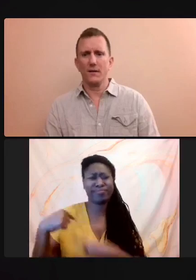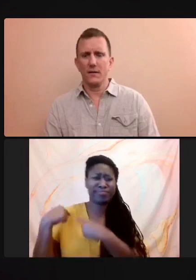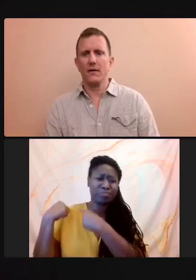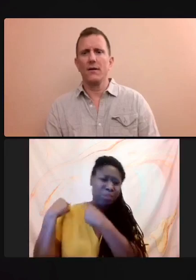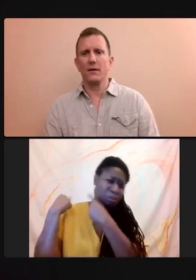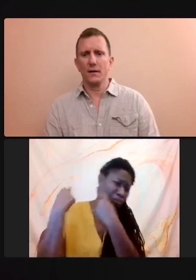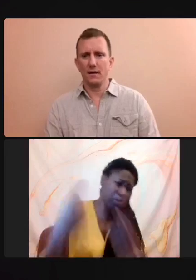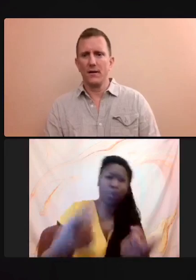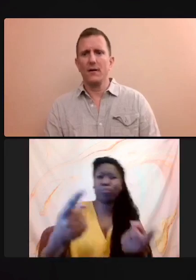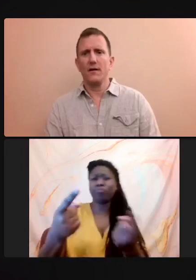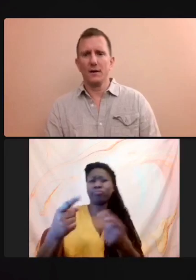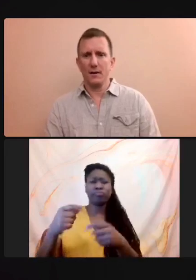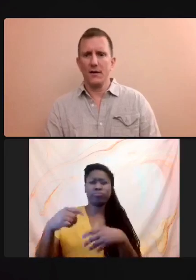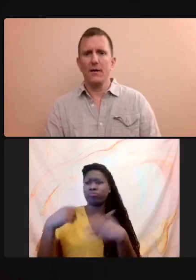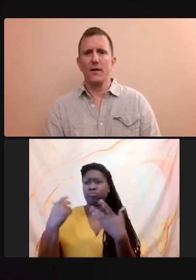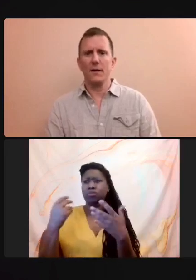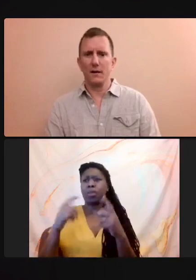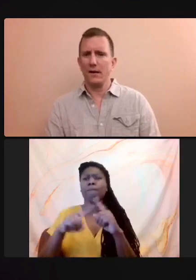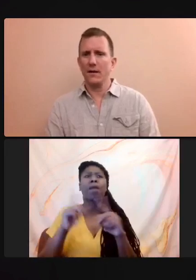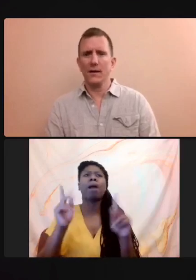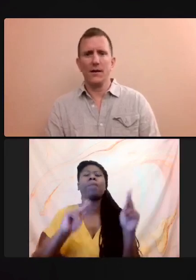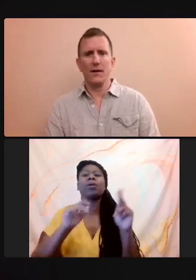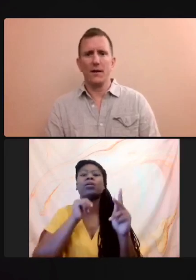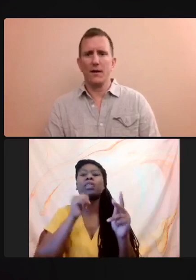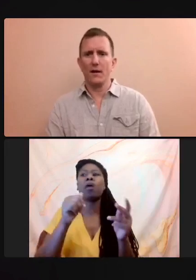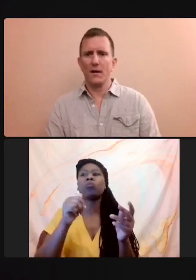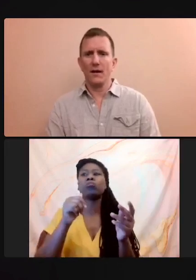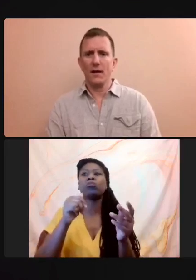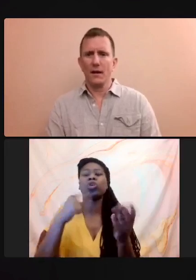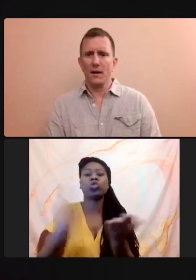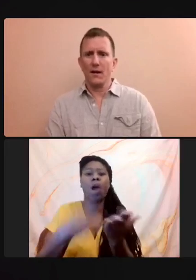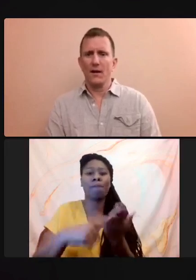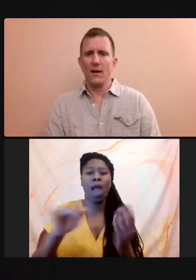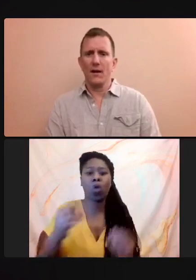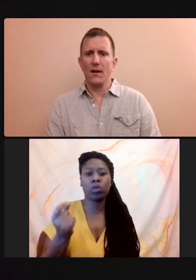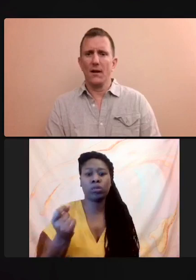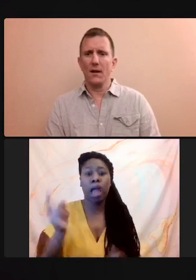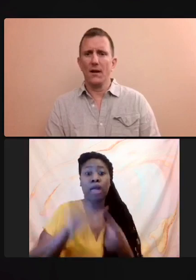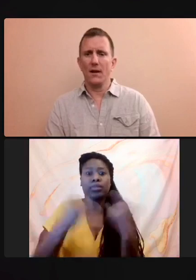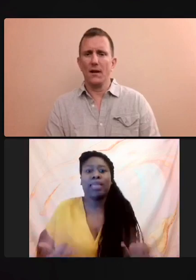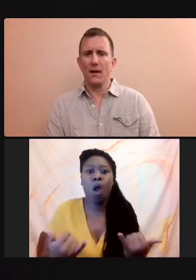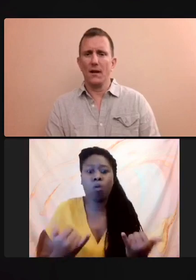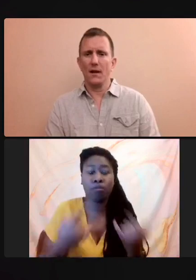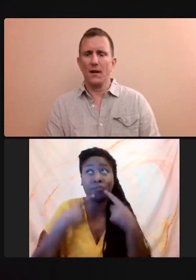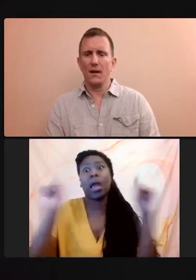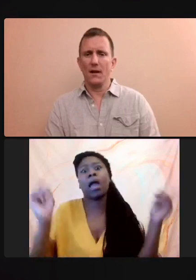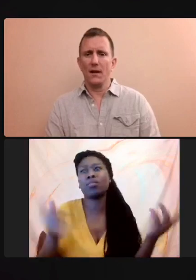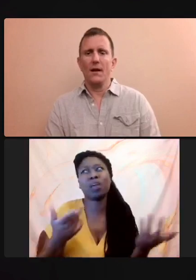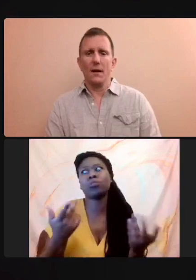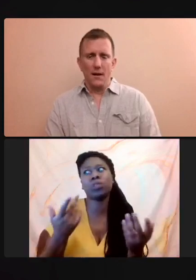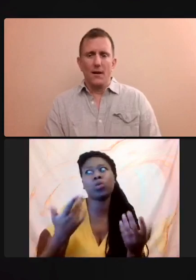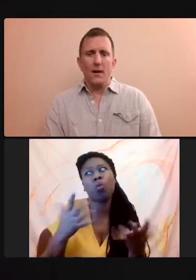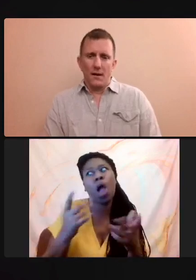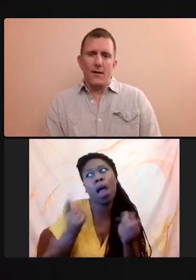that that hearing people are publishing and deaf people are have not done as much as hearing people in that regard.